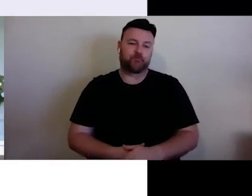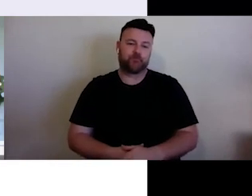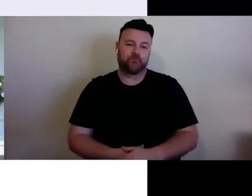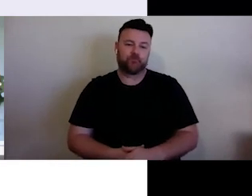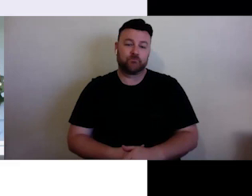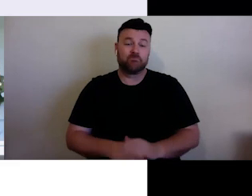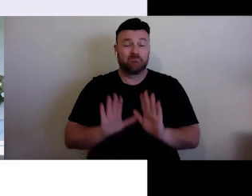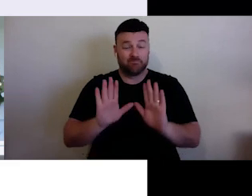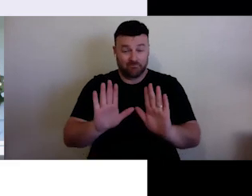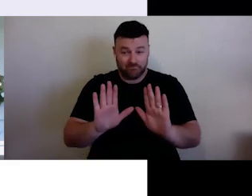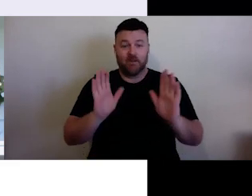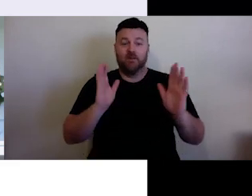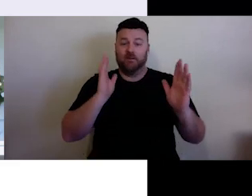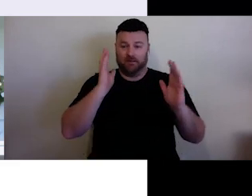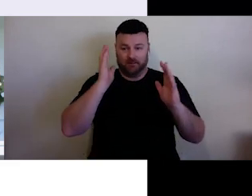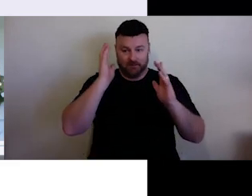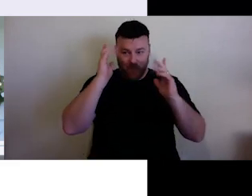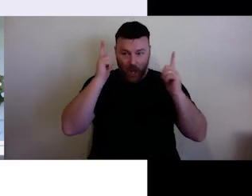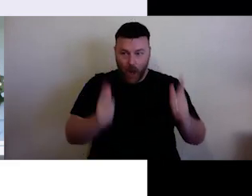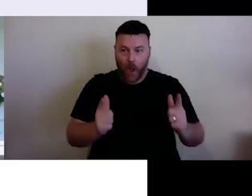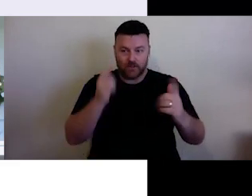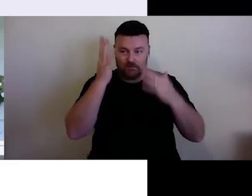about. I hope I haven't lost anyone. I can't see in the numbers have